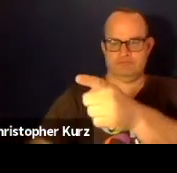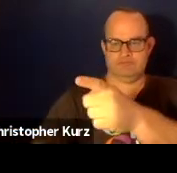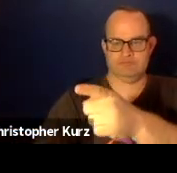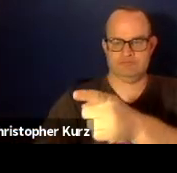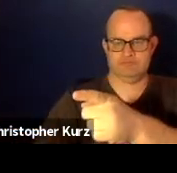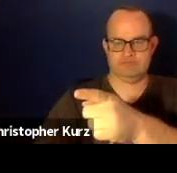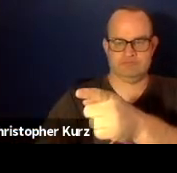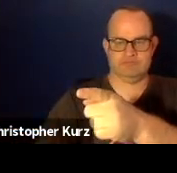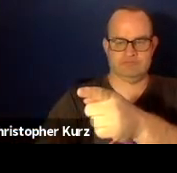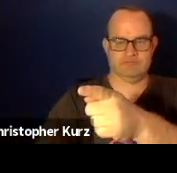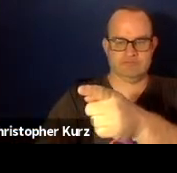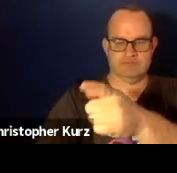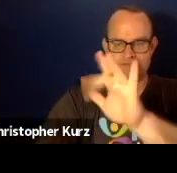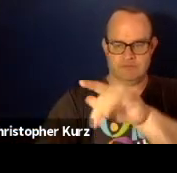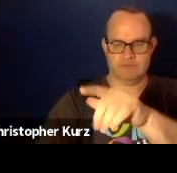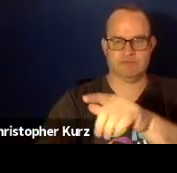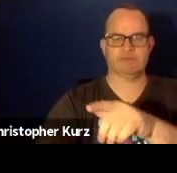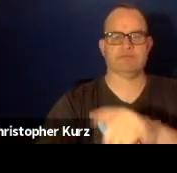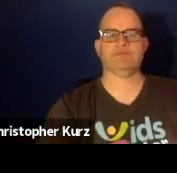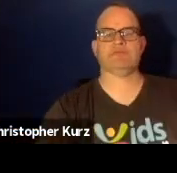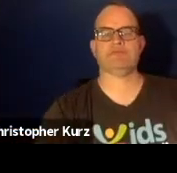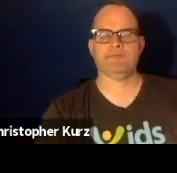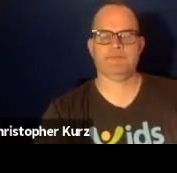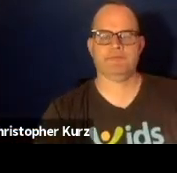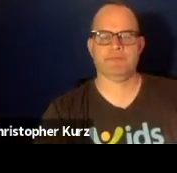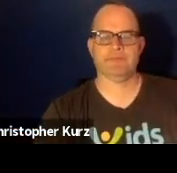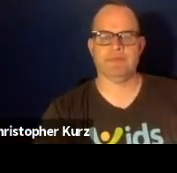Now up in that top right corner you can see a new icon that has